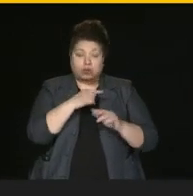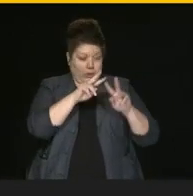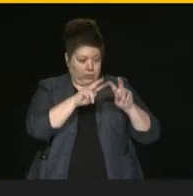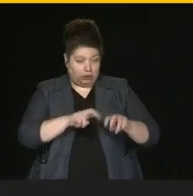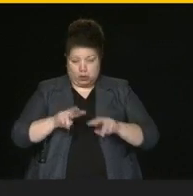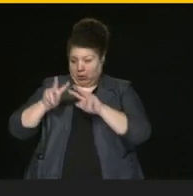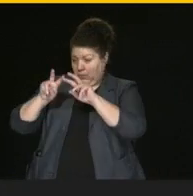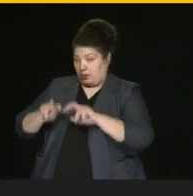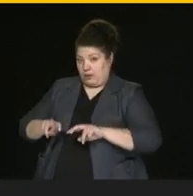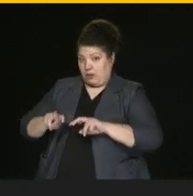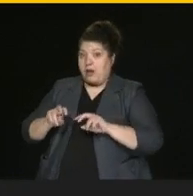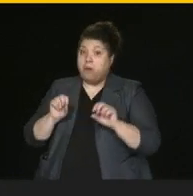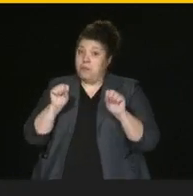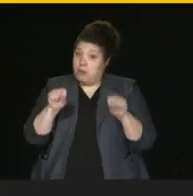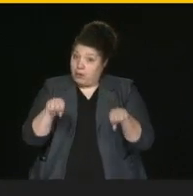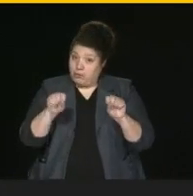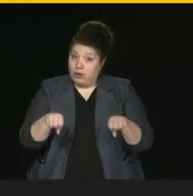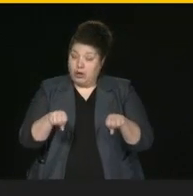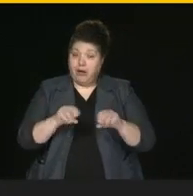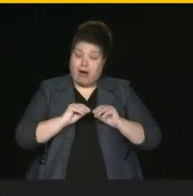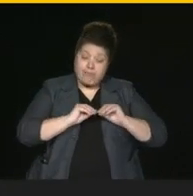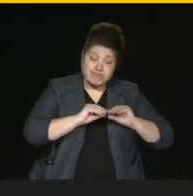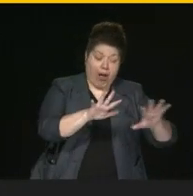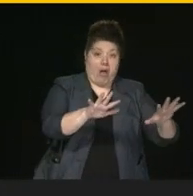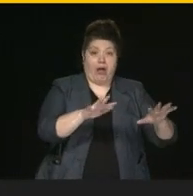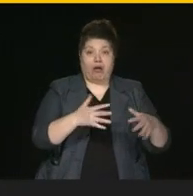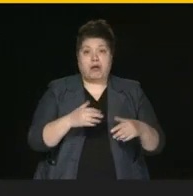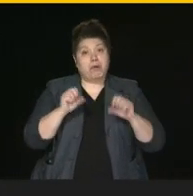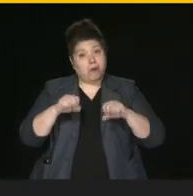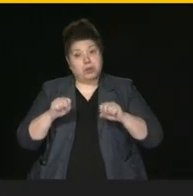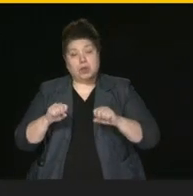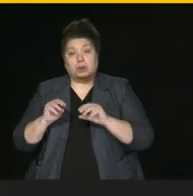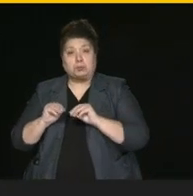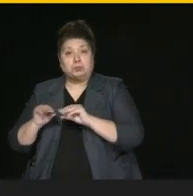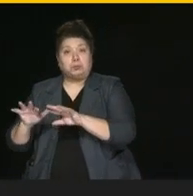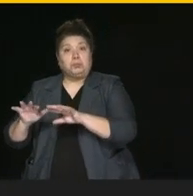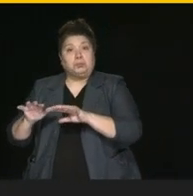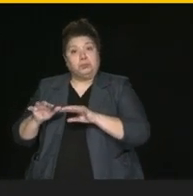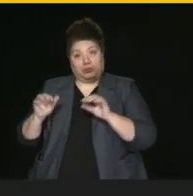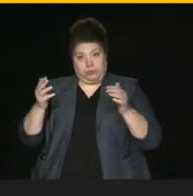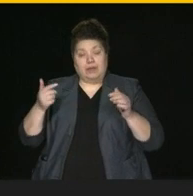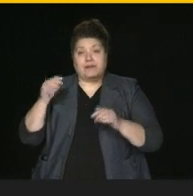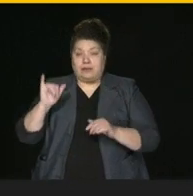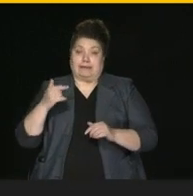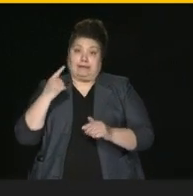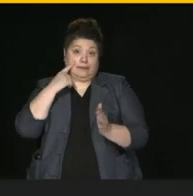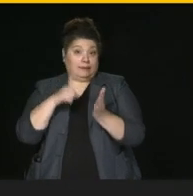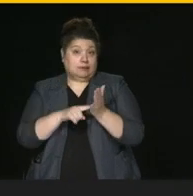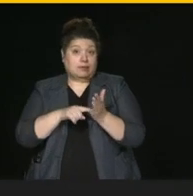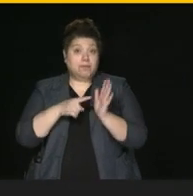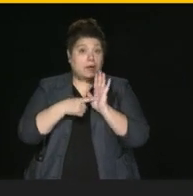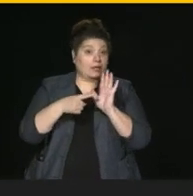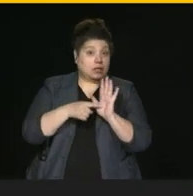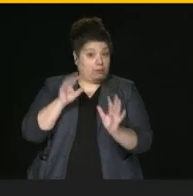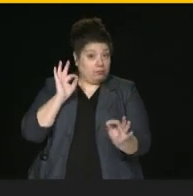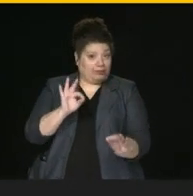MEASURES TAKEN OVER TIME. IT'S IMPORTANT TO RECOGNIZE THAT